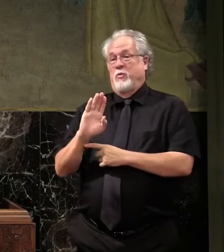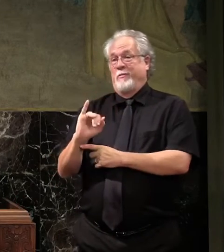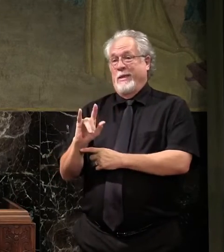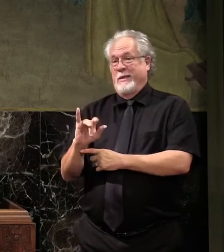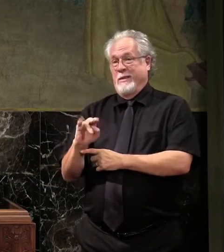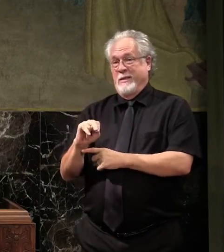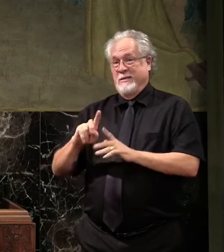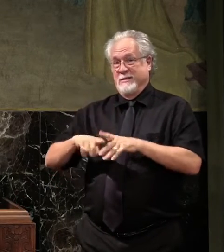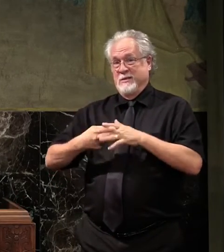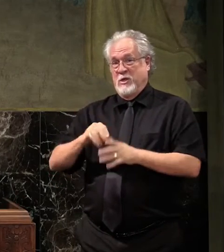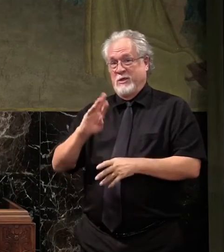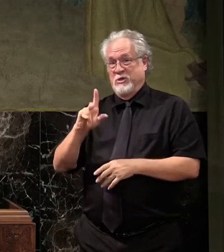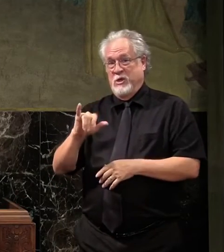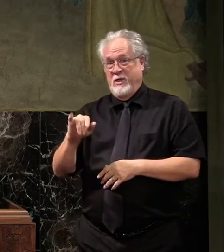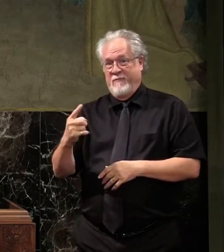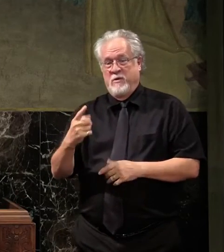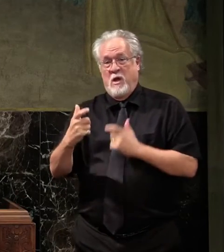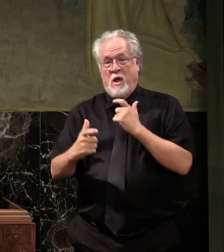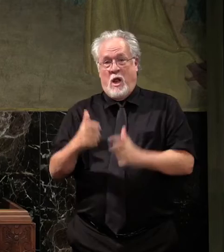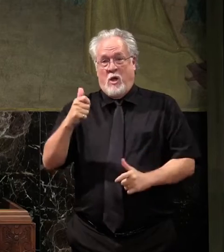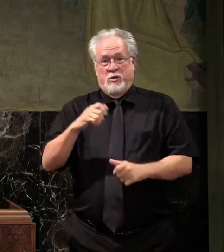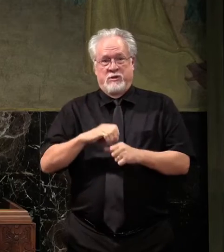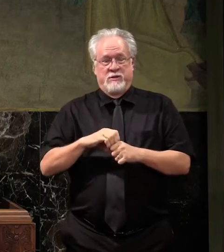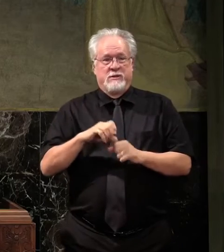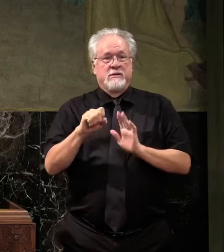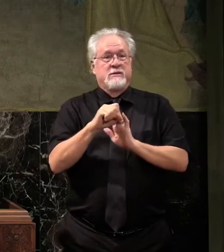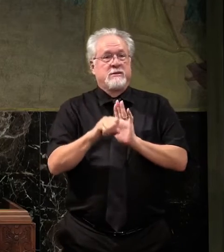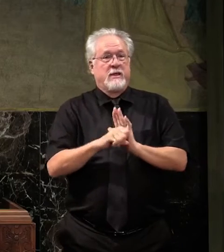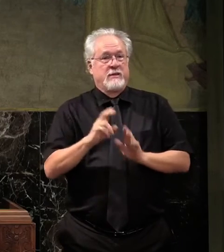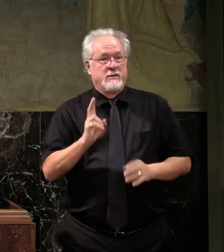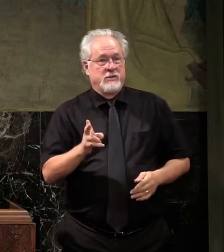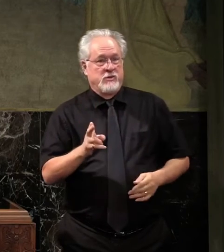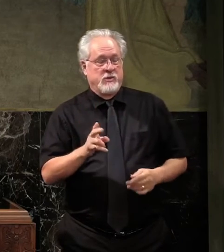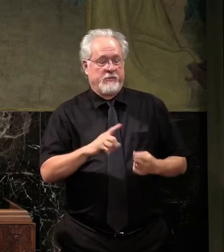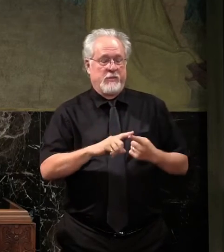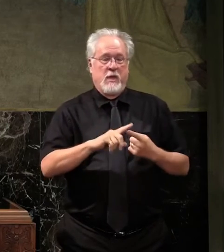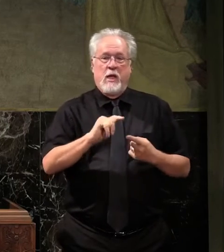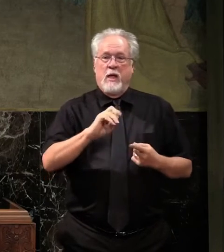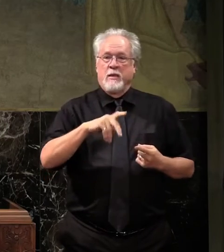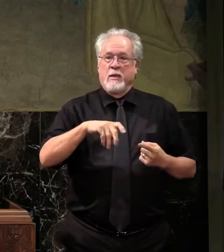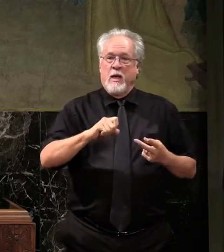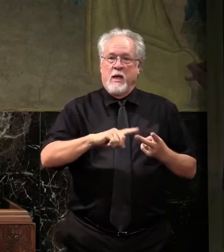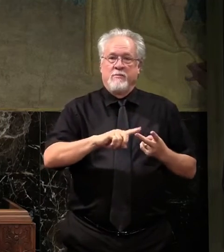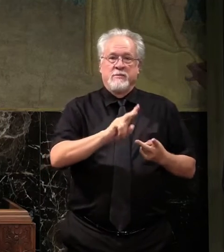the largest in the state's history. The TOPS program, K-12 education, higher